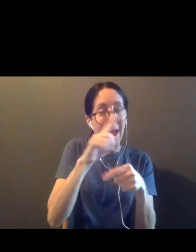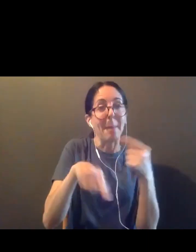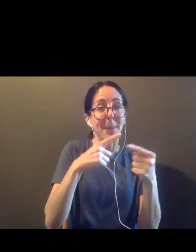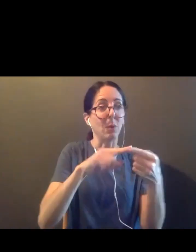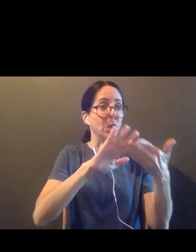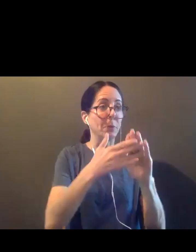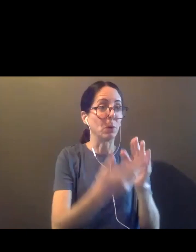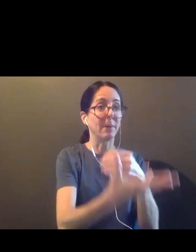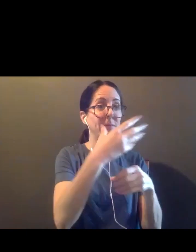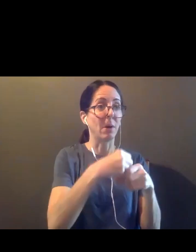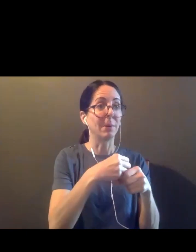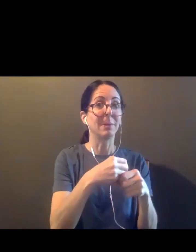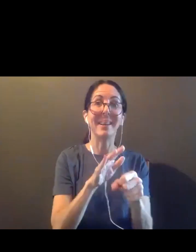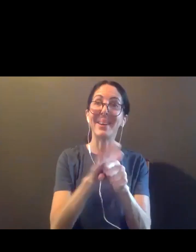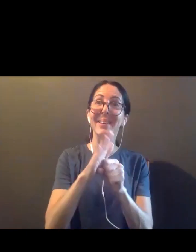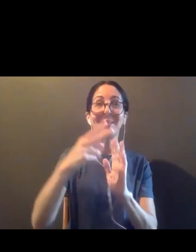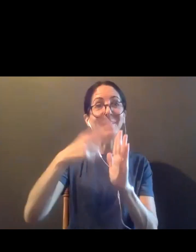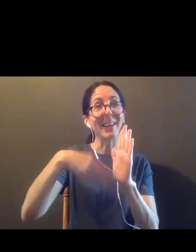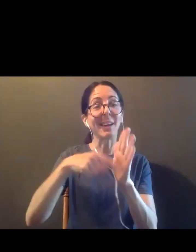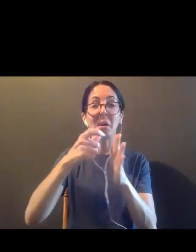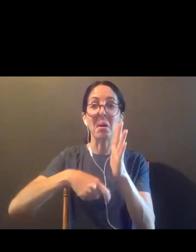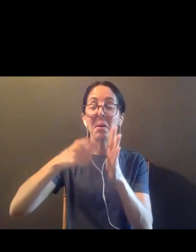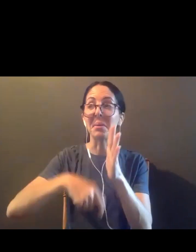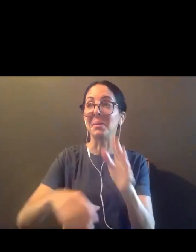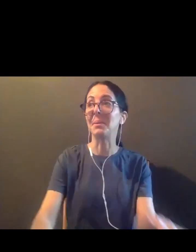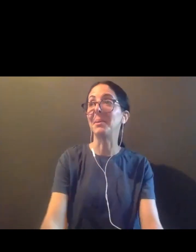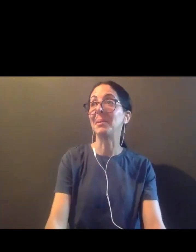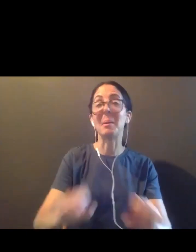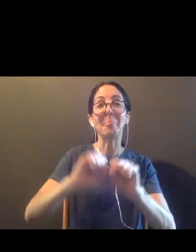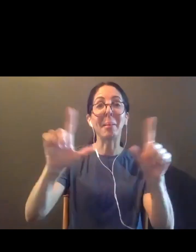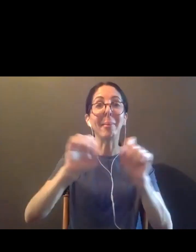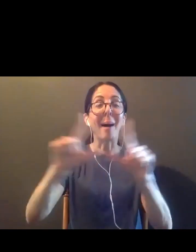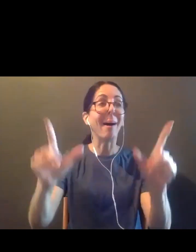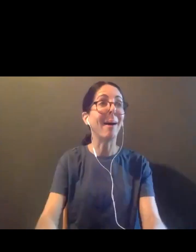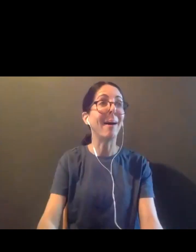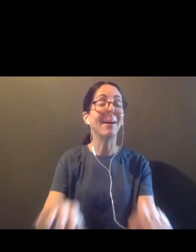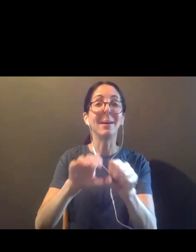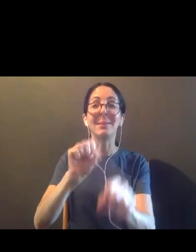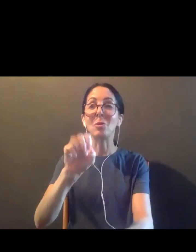And it’s not just reading articles or blog posts or social media, but it is immersing